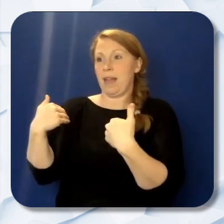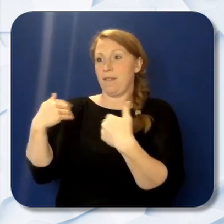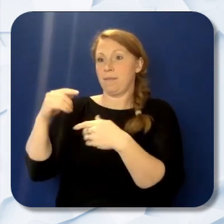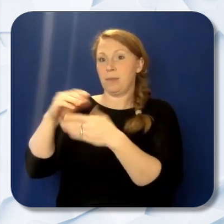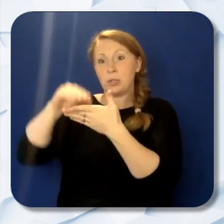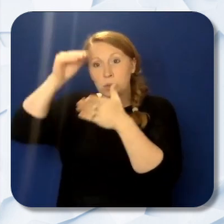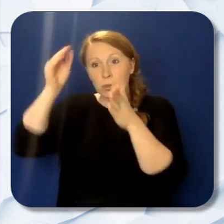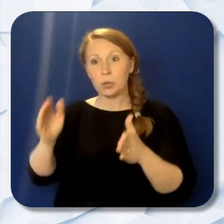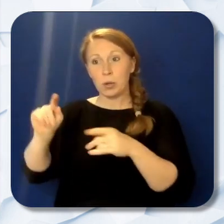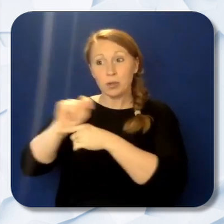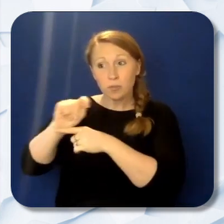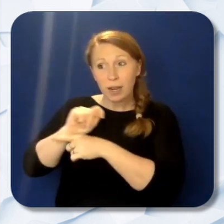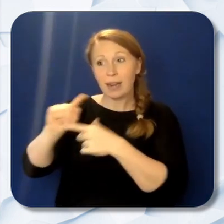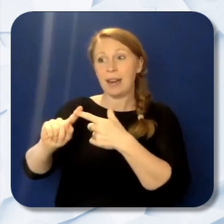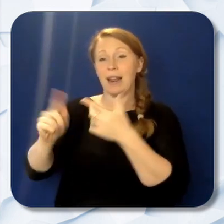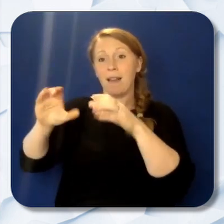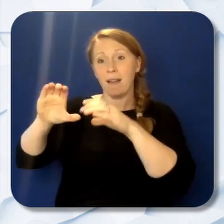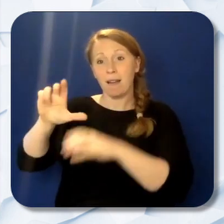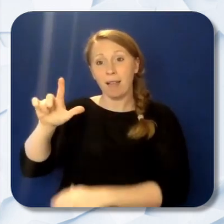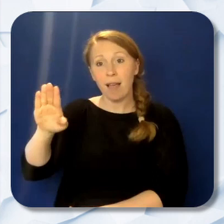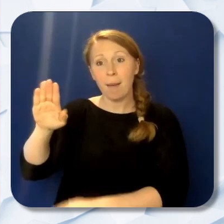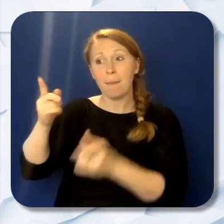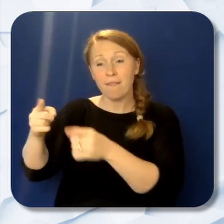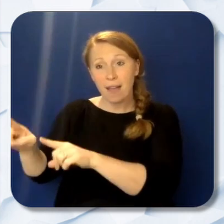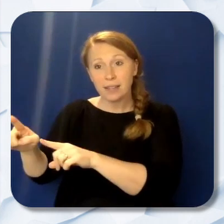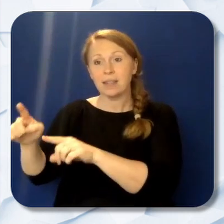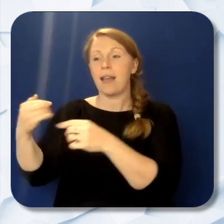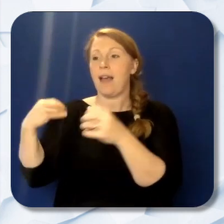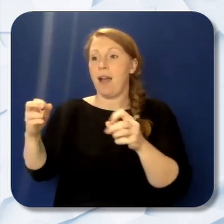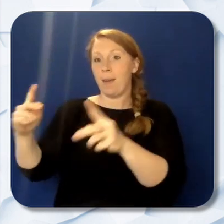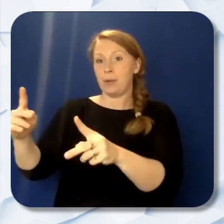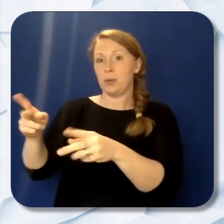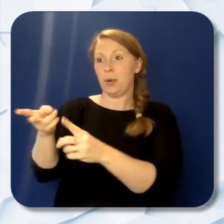regional club events, and there is an opportunity to apply for a stipend to support club activities.